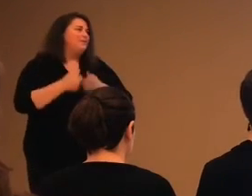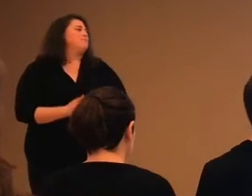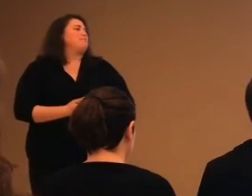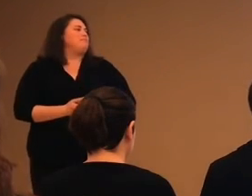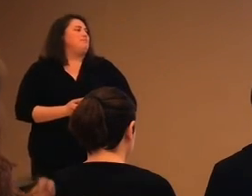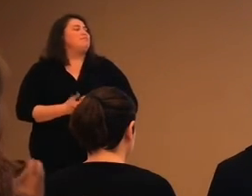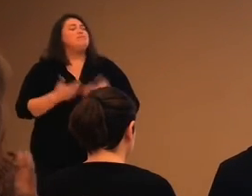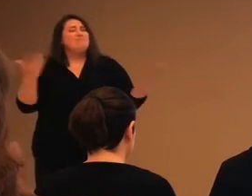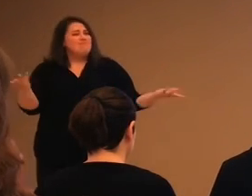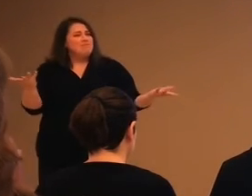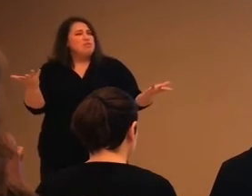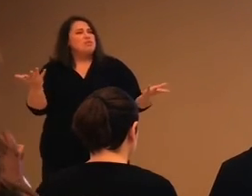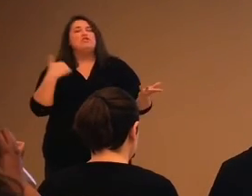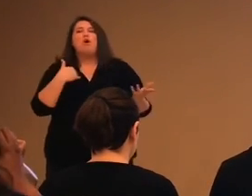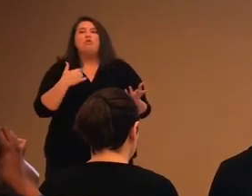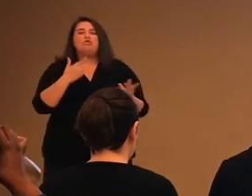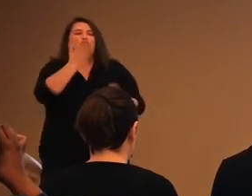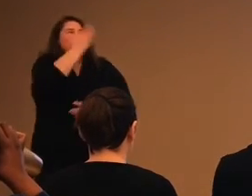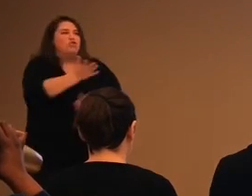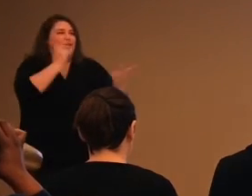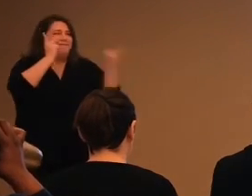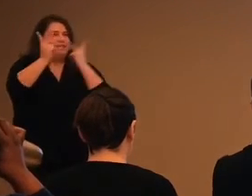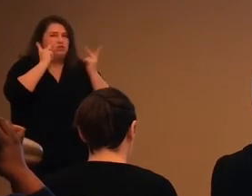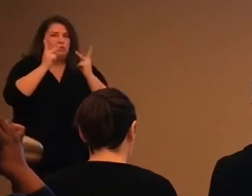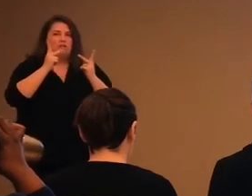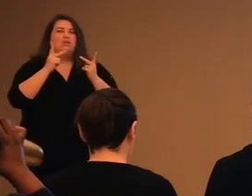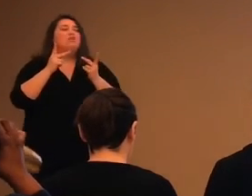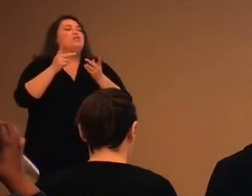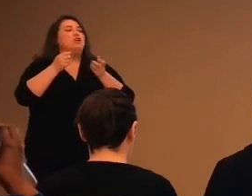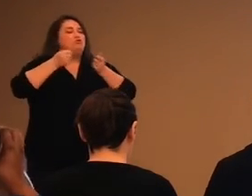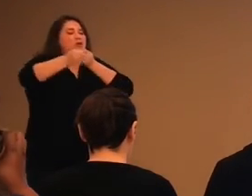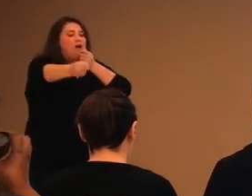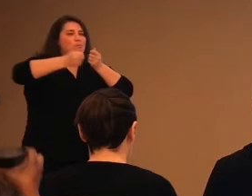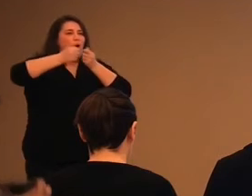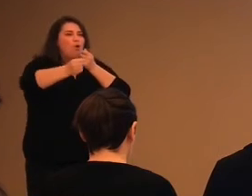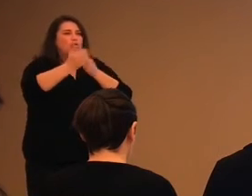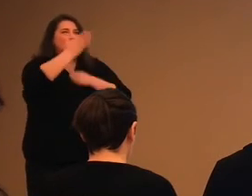So what a great visual the trombone is a great visual for the? rhythm